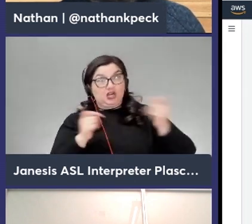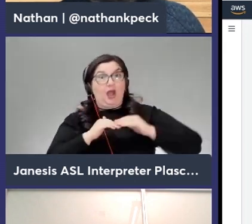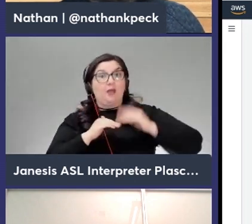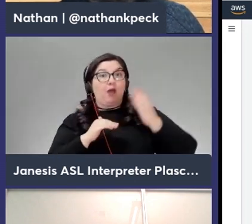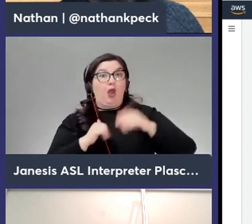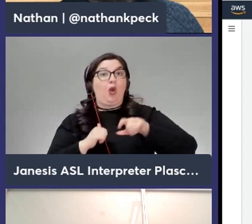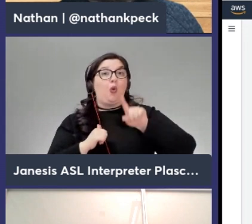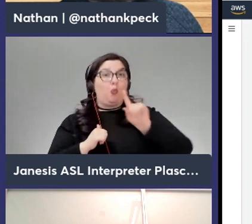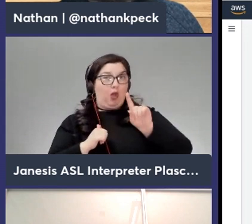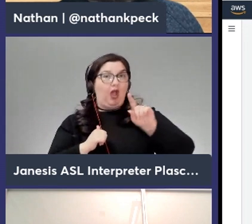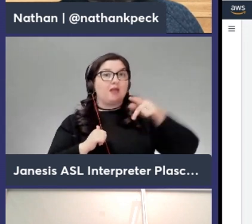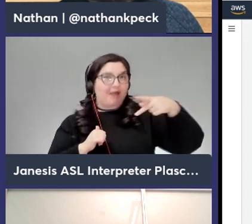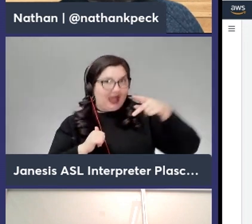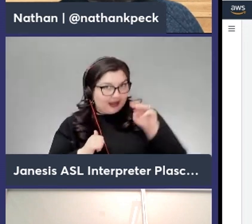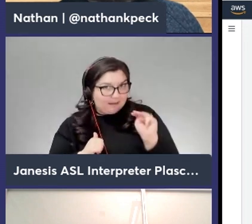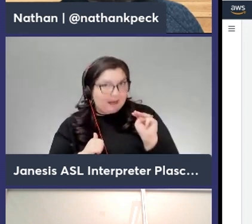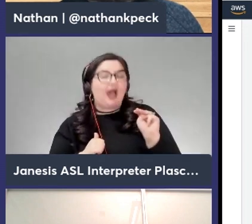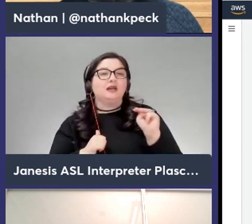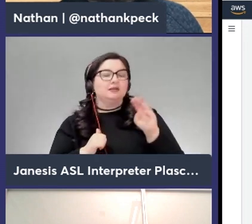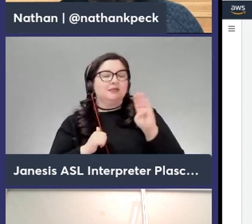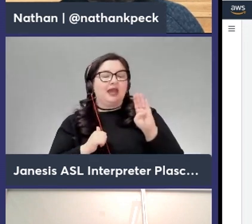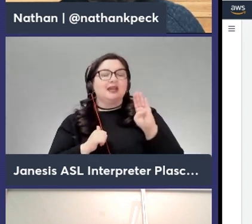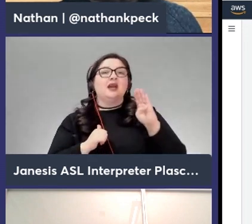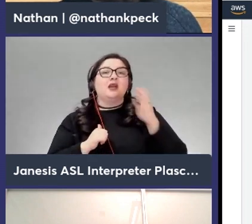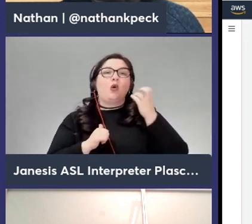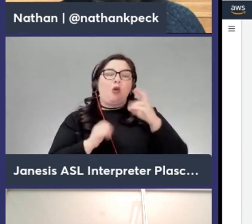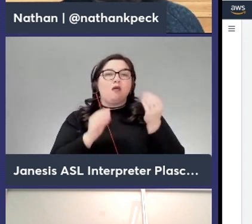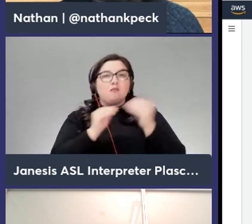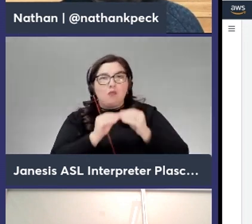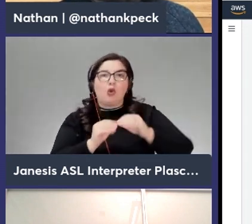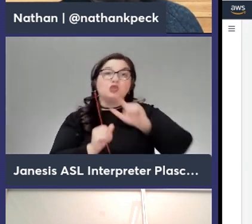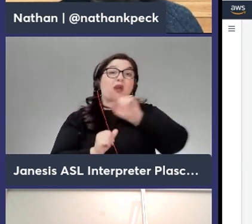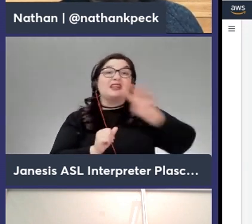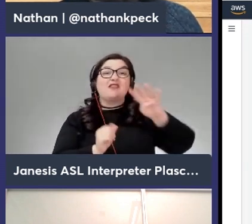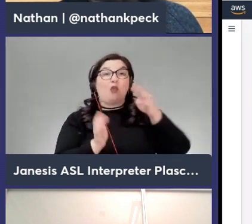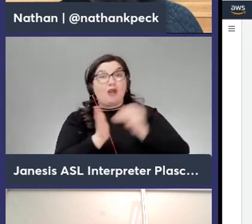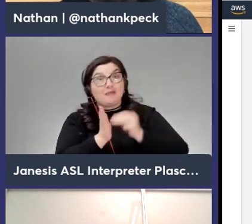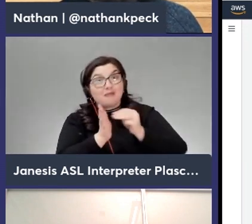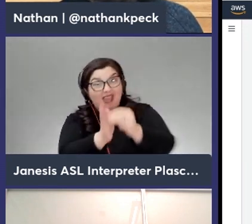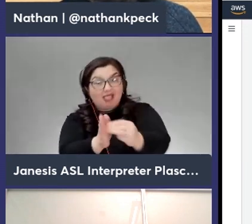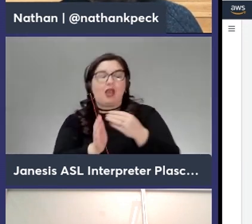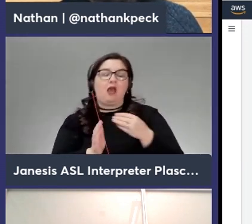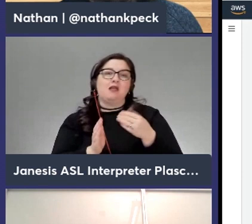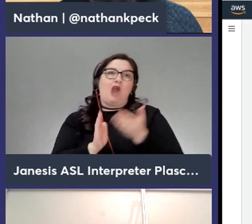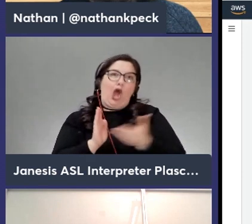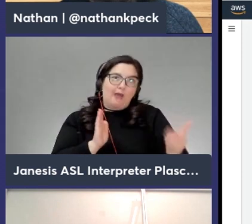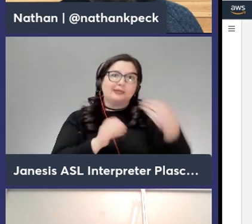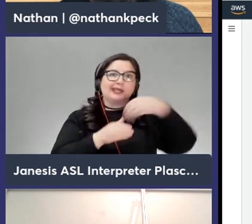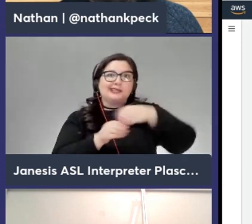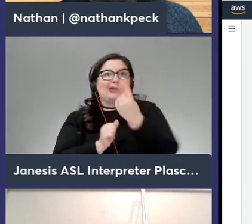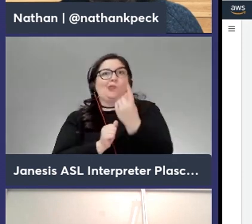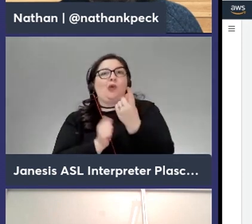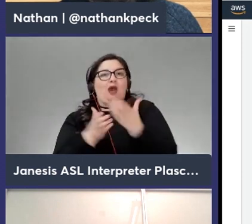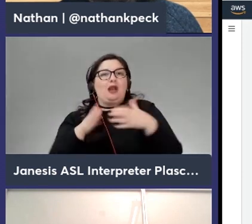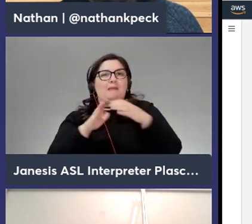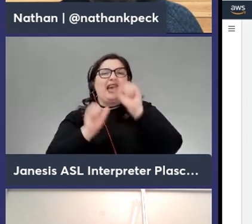or who have objects more than 24 million objects in one single bucket, they can reach out to AWS Support